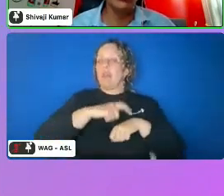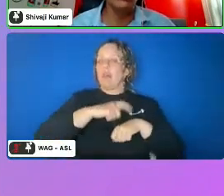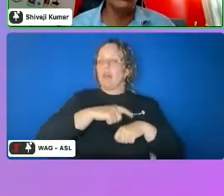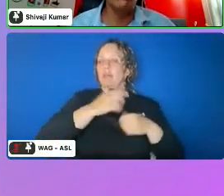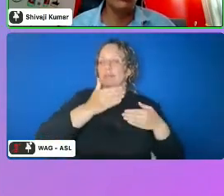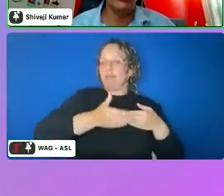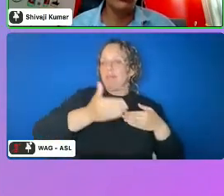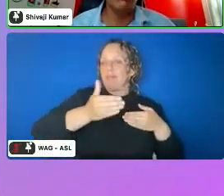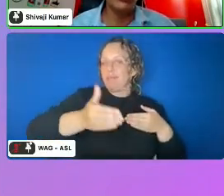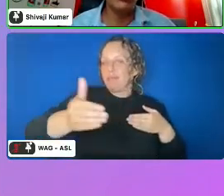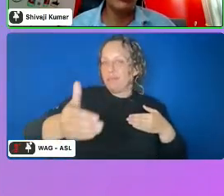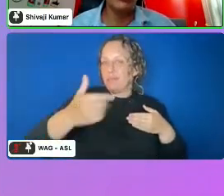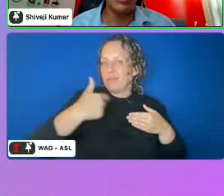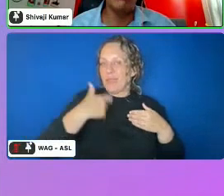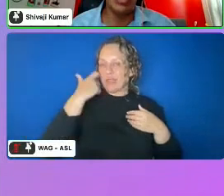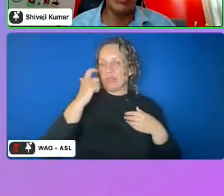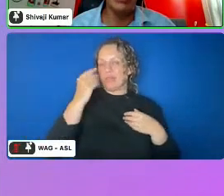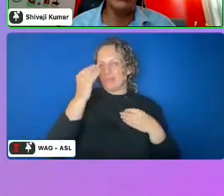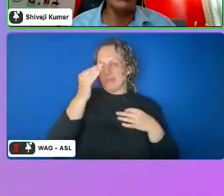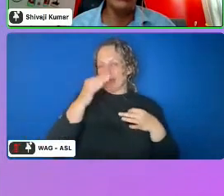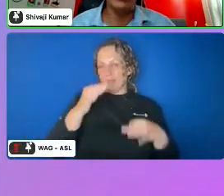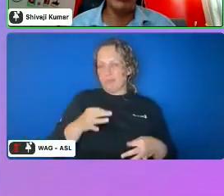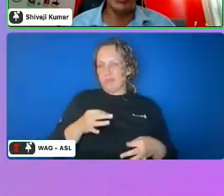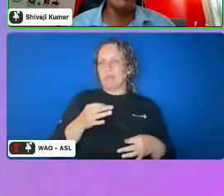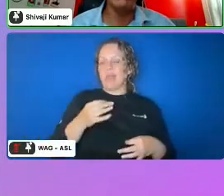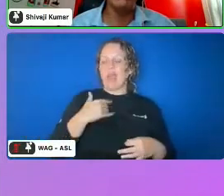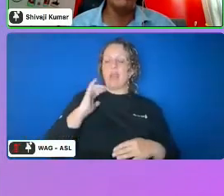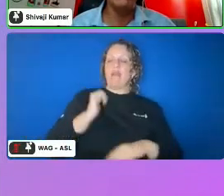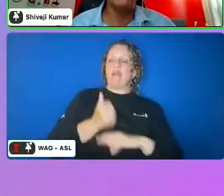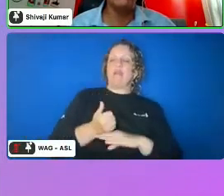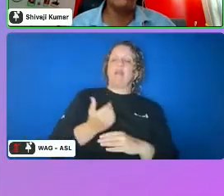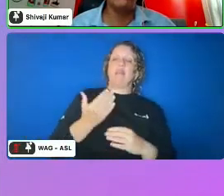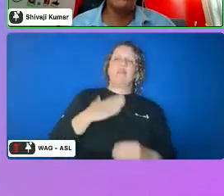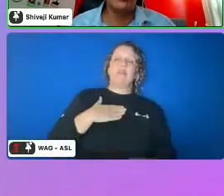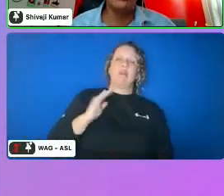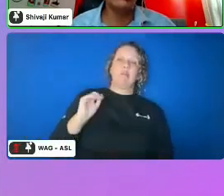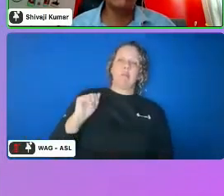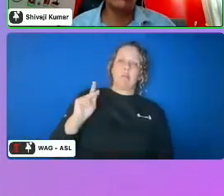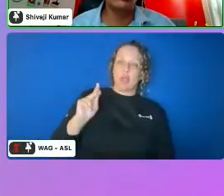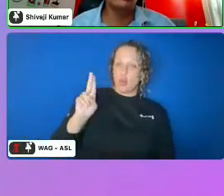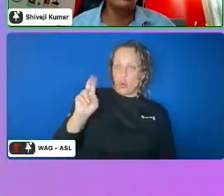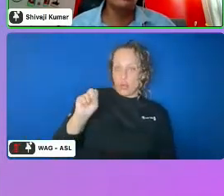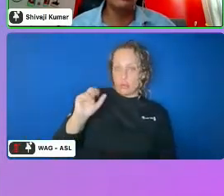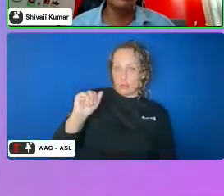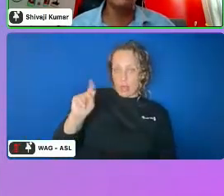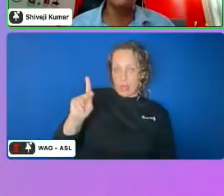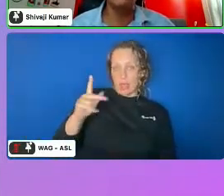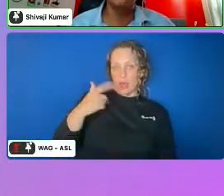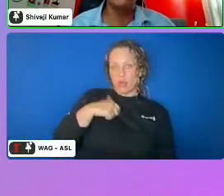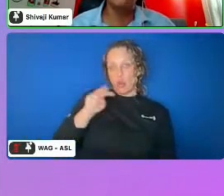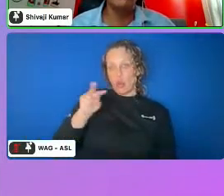we've been able to put into place at my bank, US Bank. So looking at it strategically,